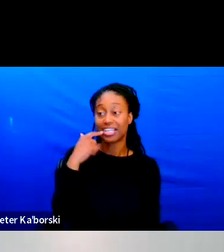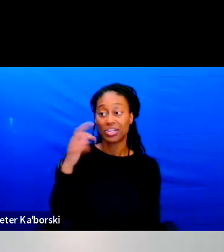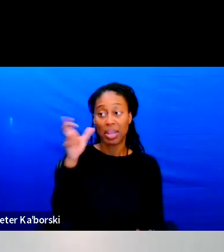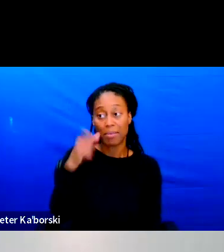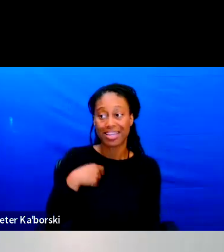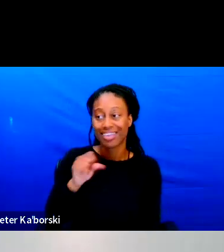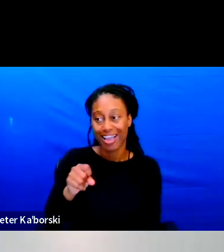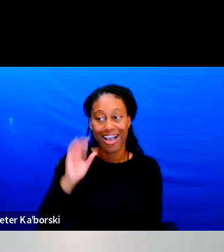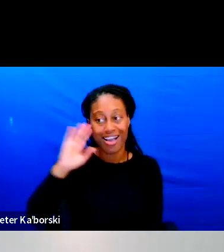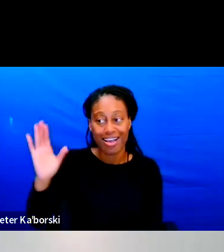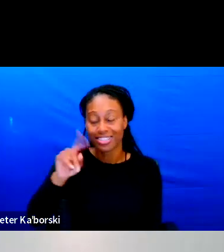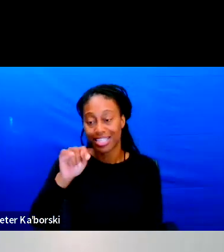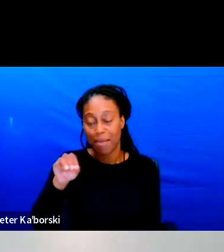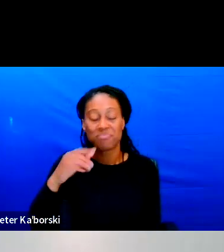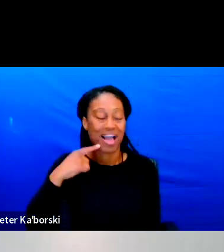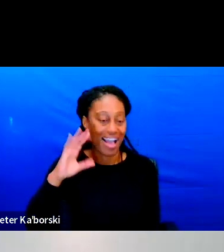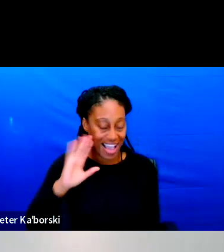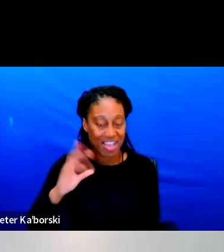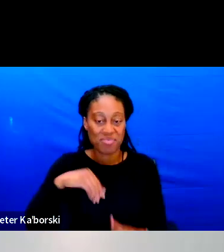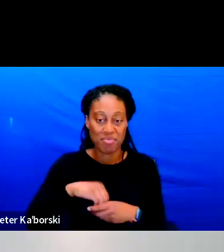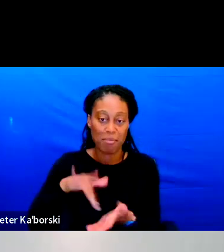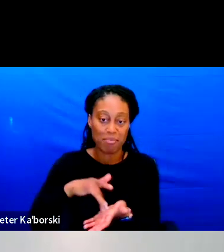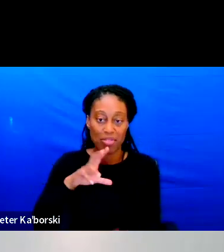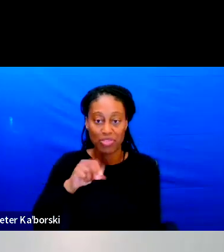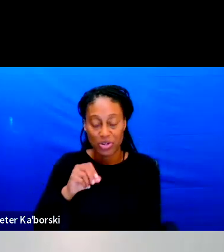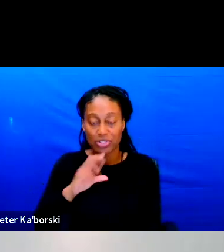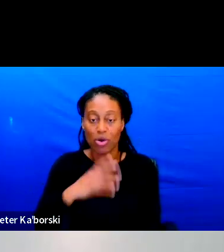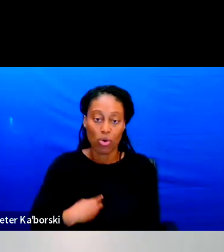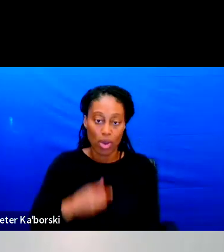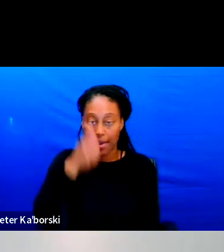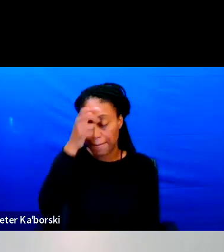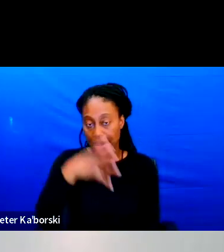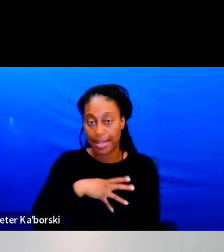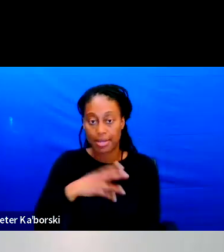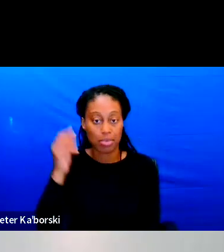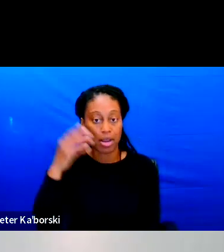tim lepa: So my name is Tim. I'm in my mid 30 S. I'm a white male and brown hair, blue eyes.